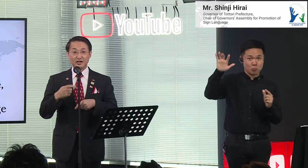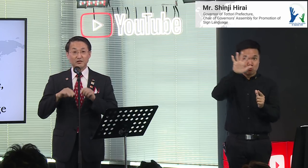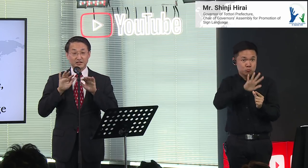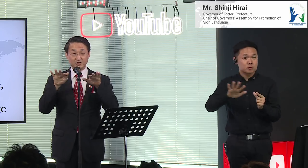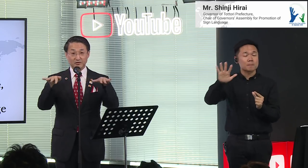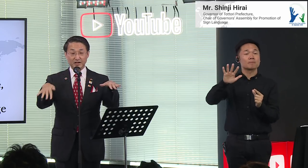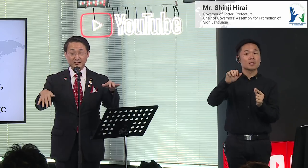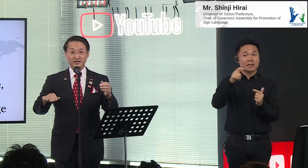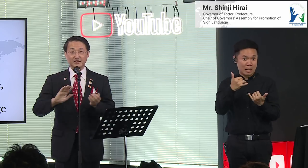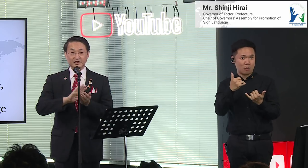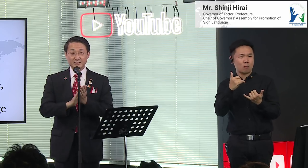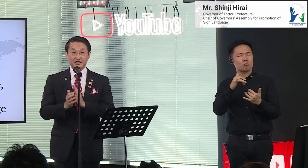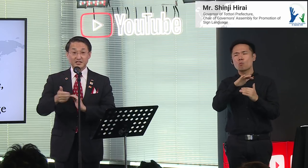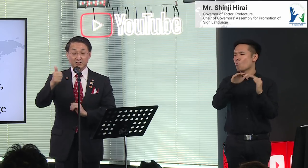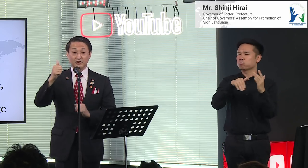Now, I'm also acting as the governor